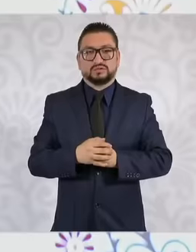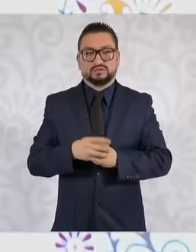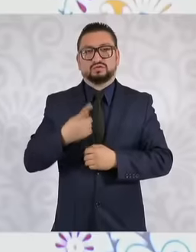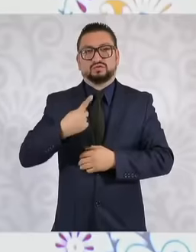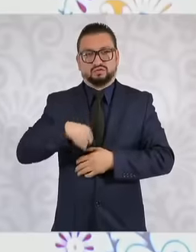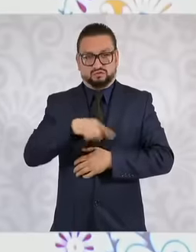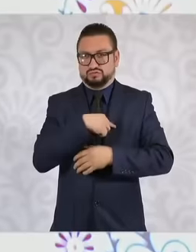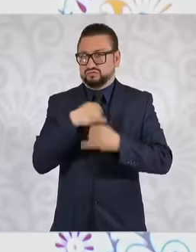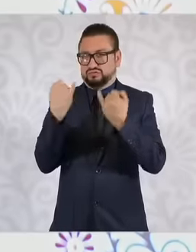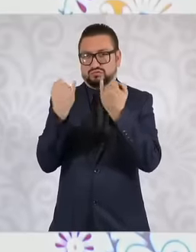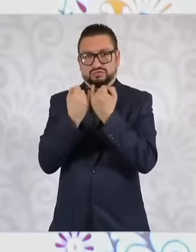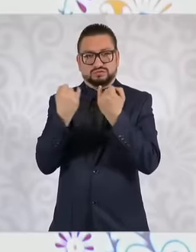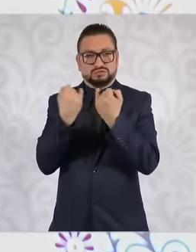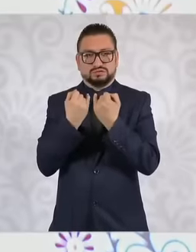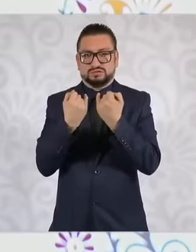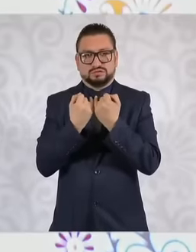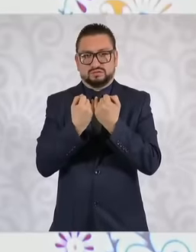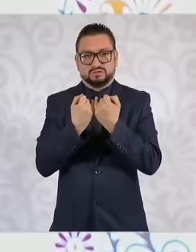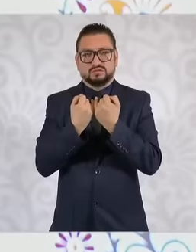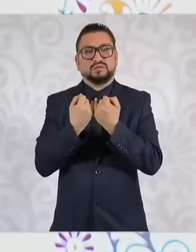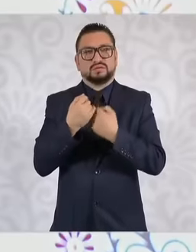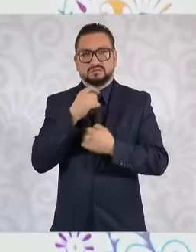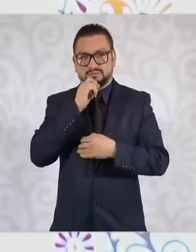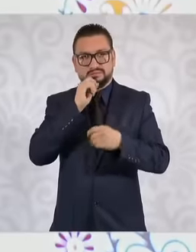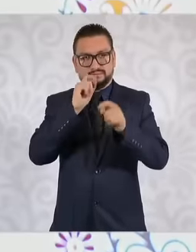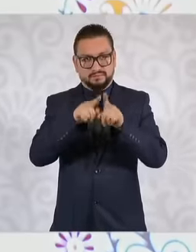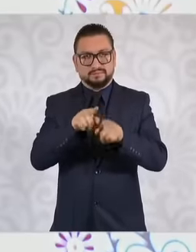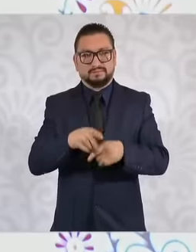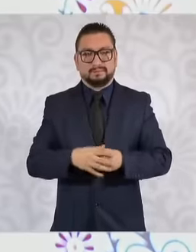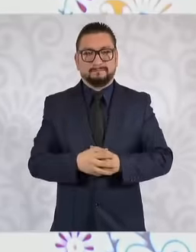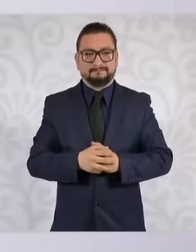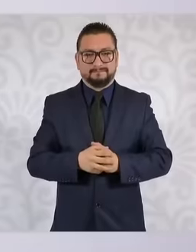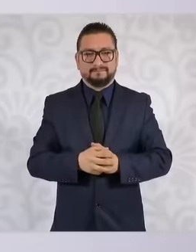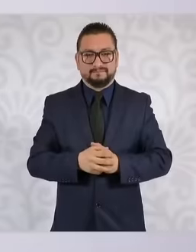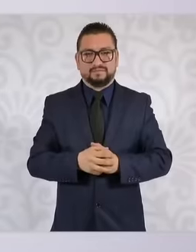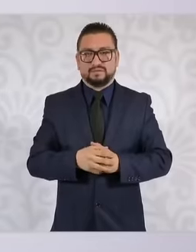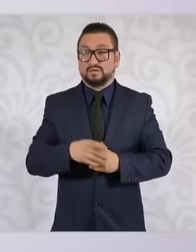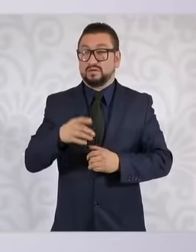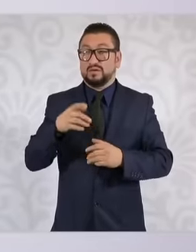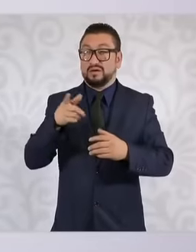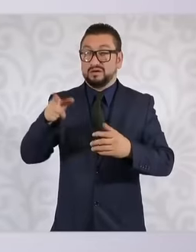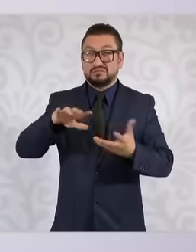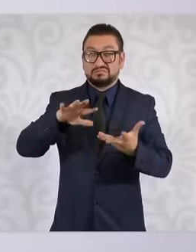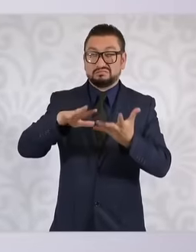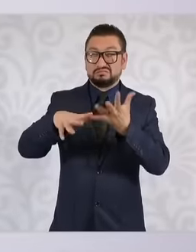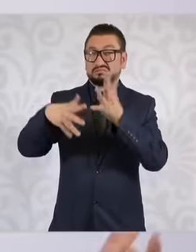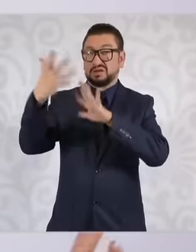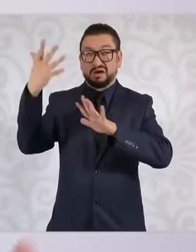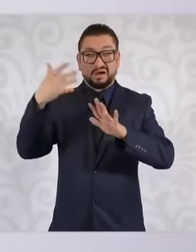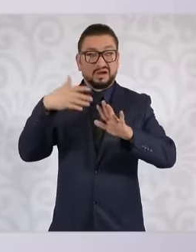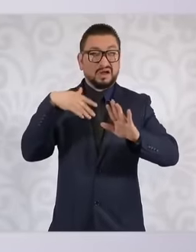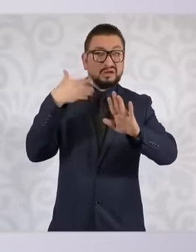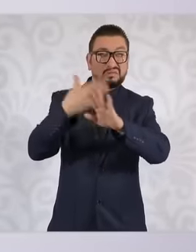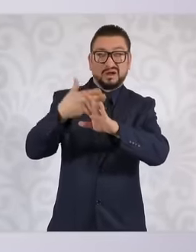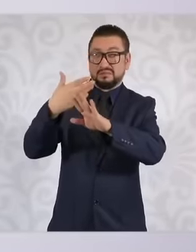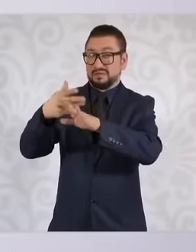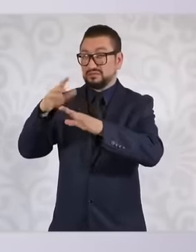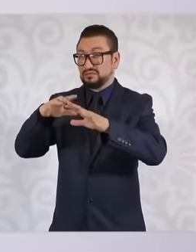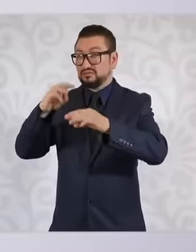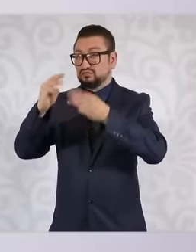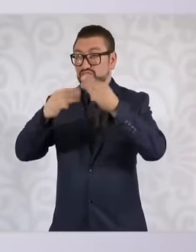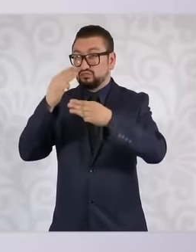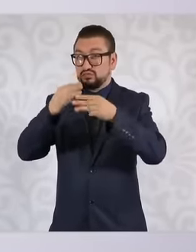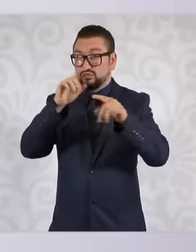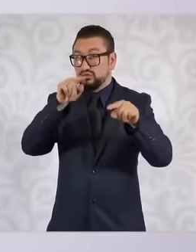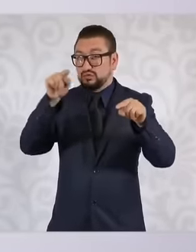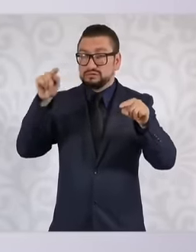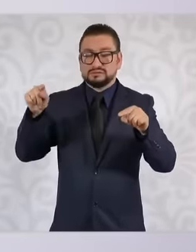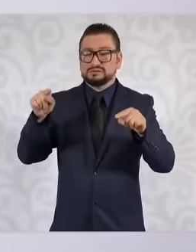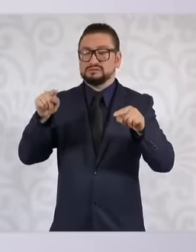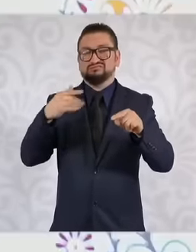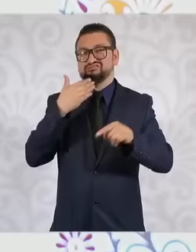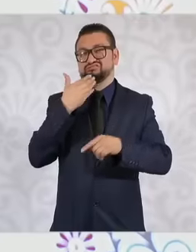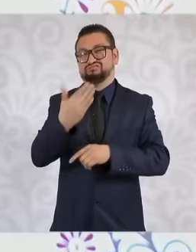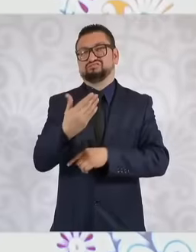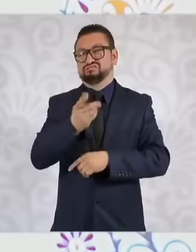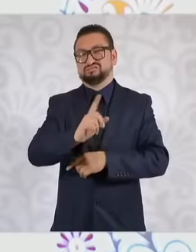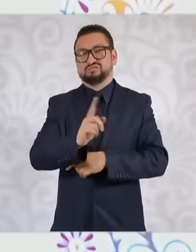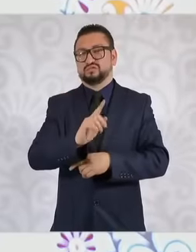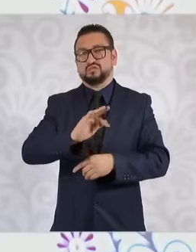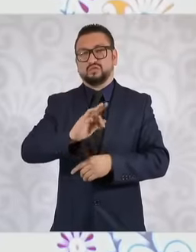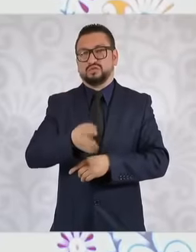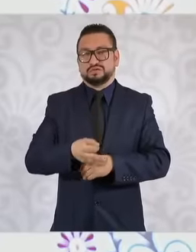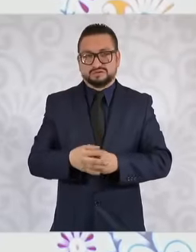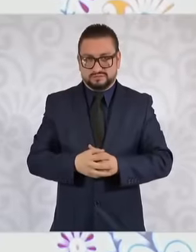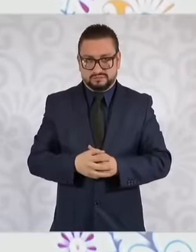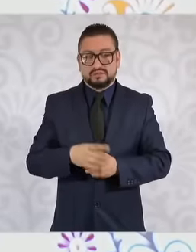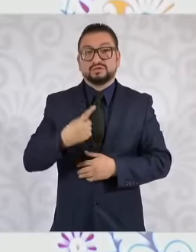agree with this and condemn the aggressions that are being experienced and we also consider that